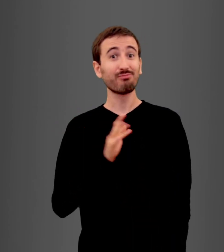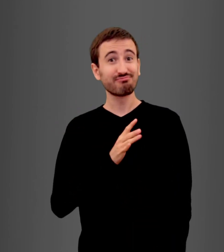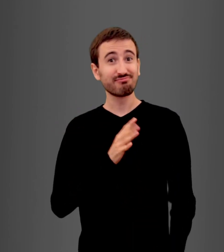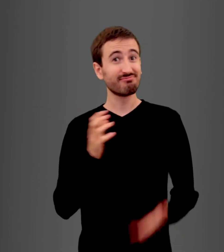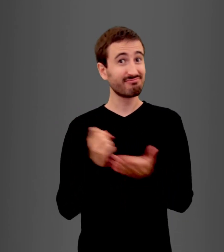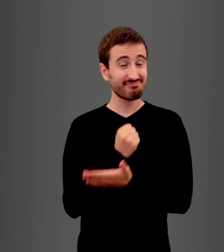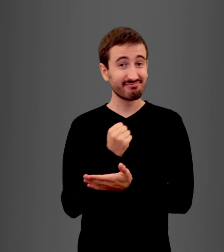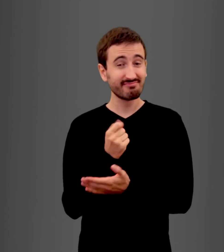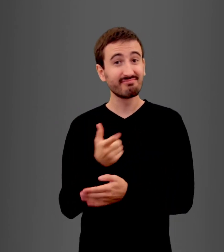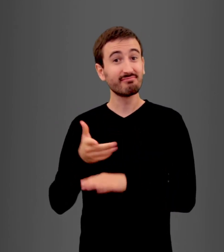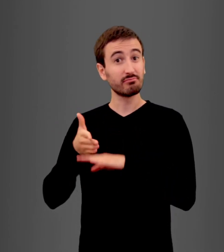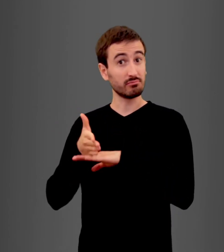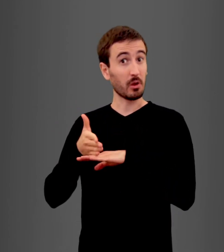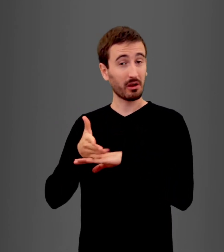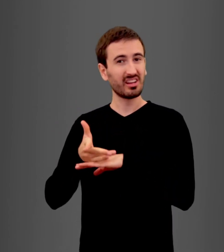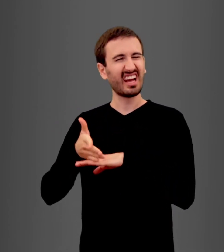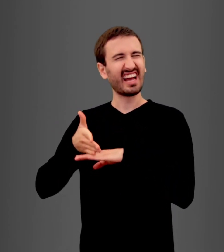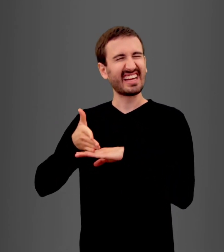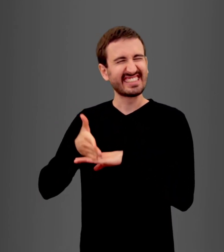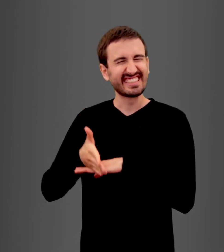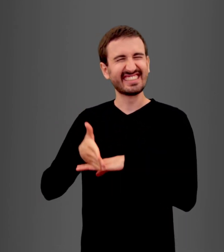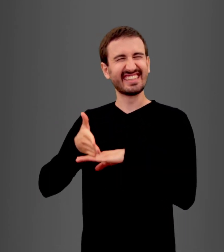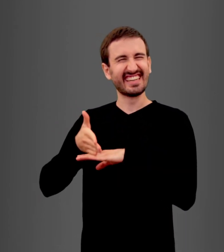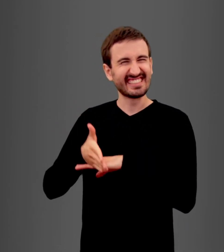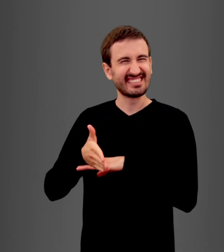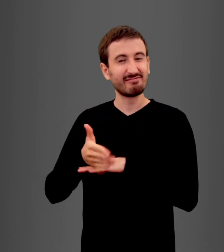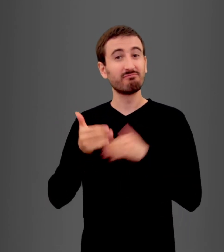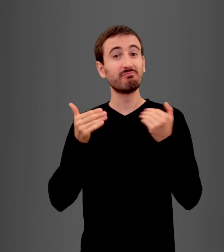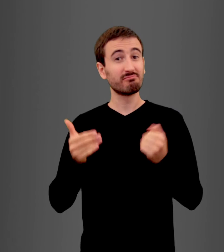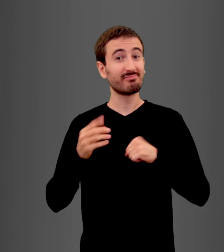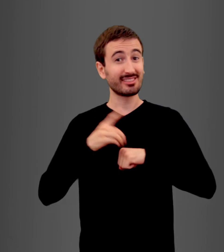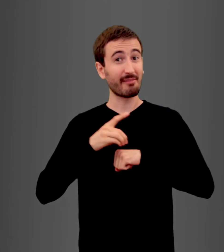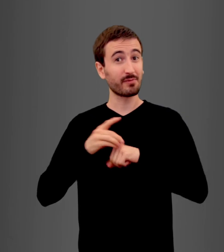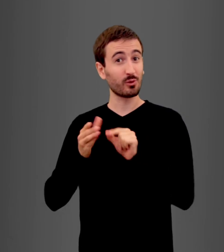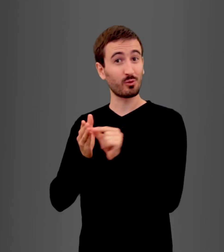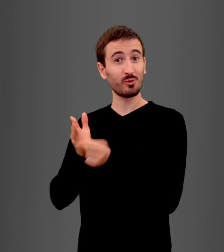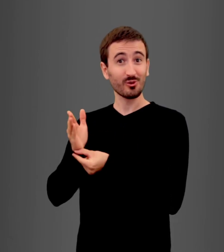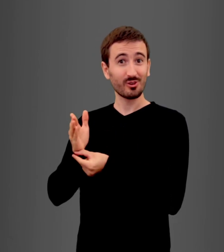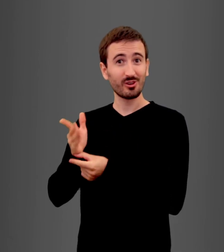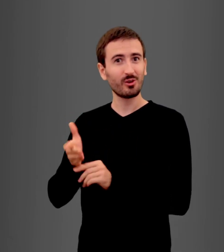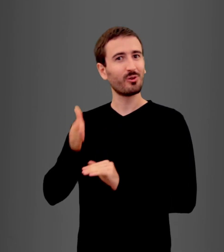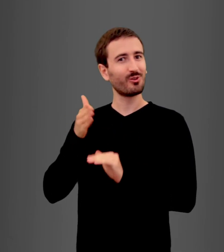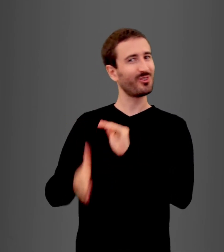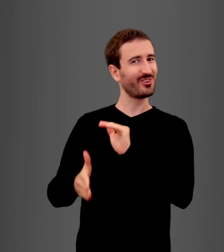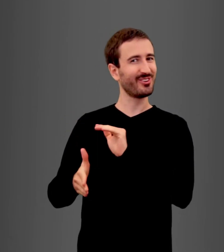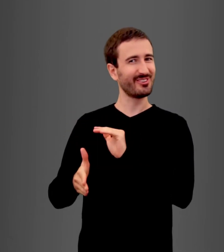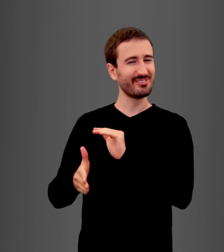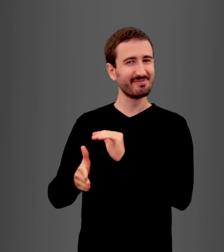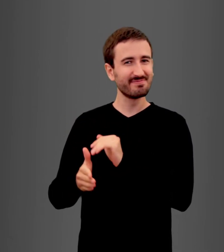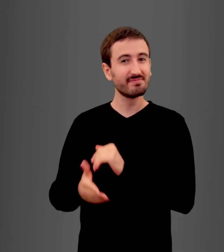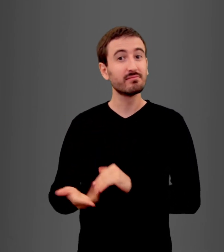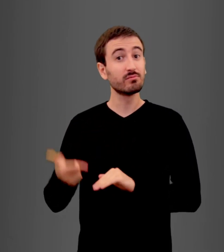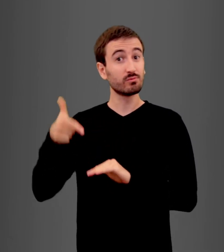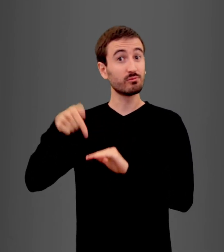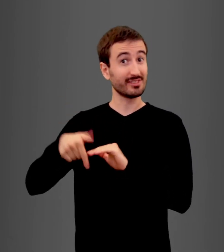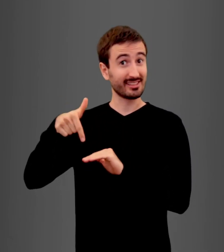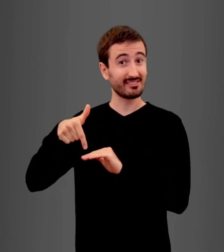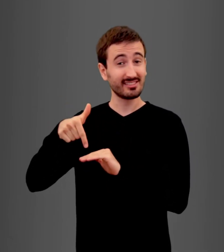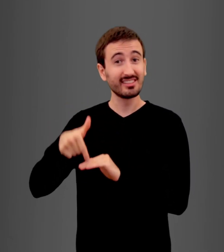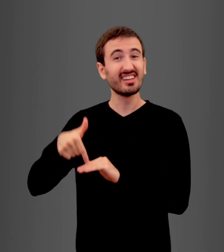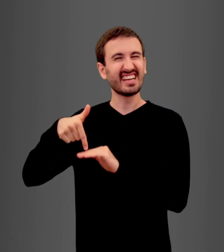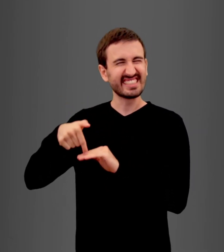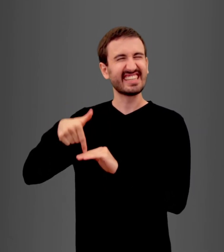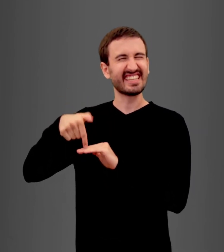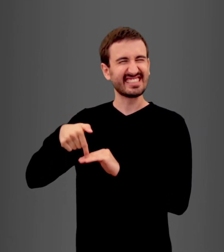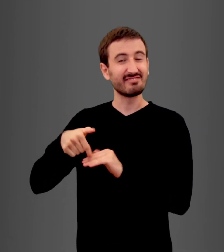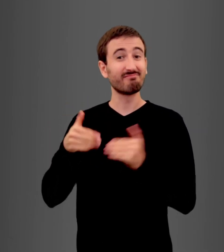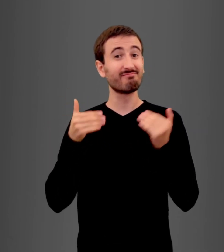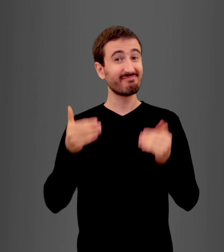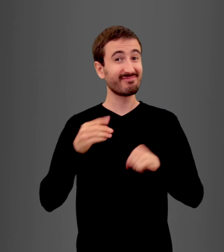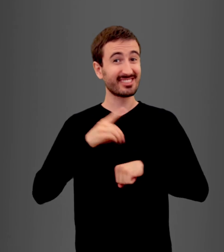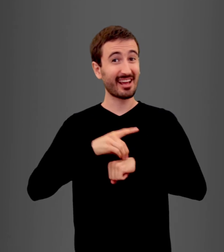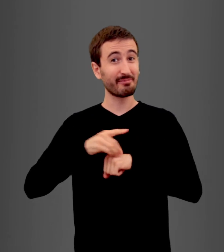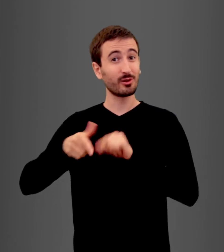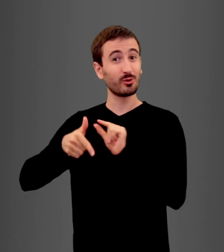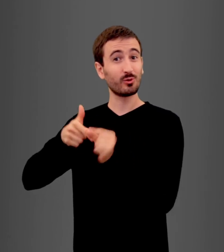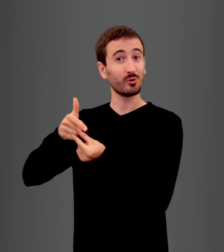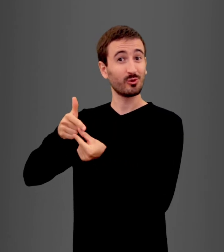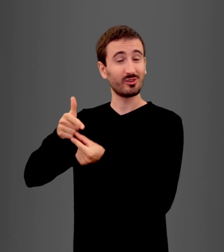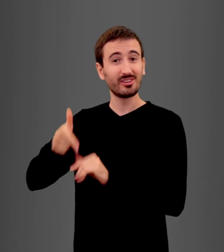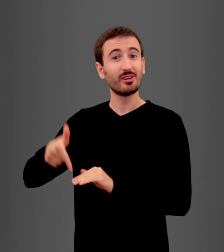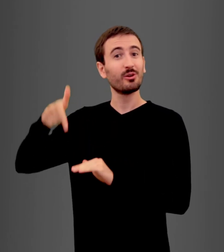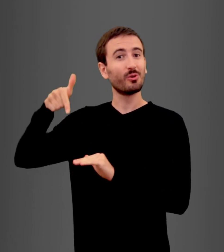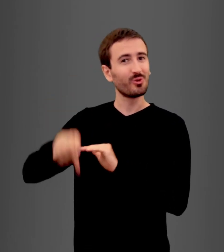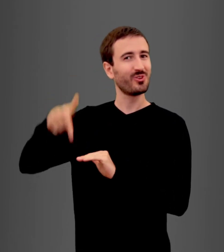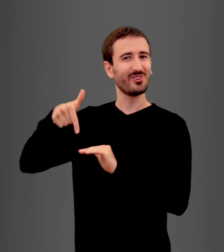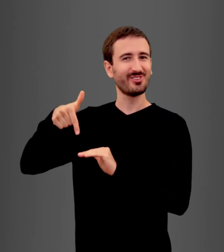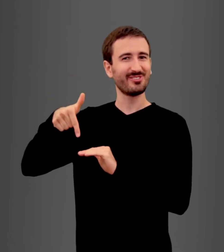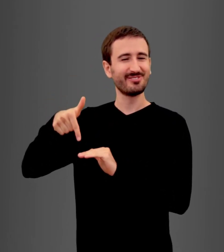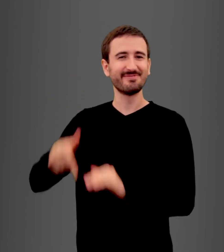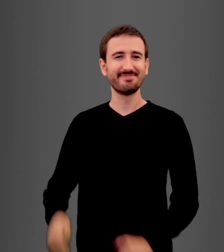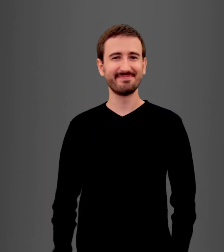which enables tools such as diamond-tipped saws and drill bits to cut and drill more easily.